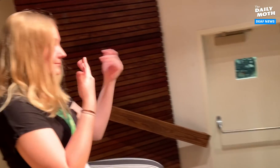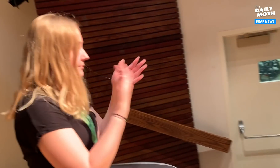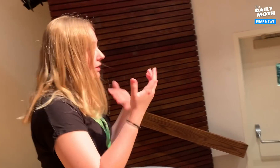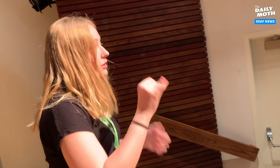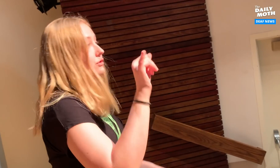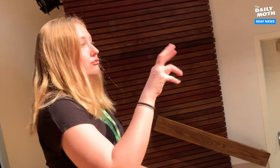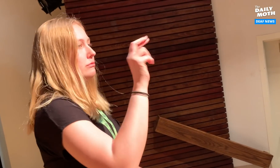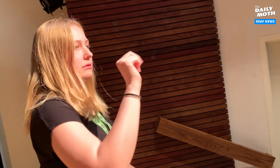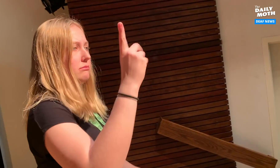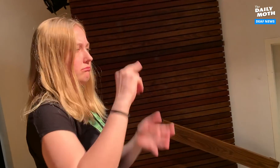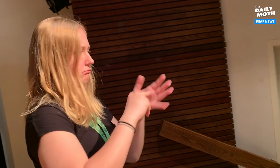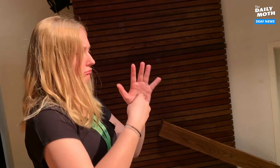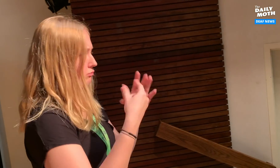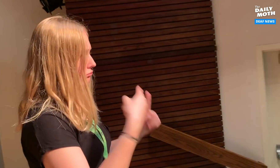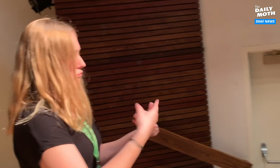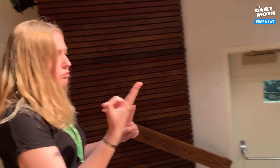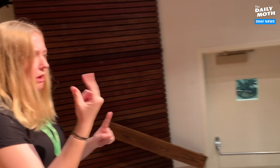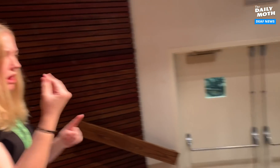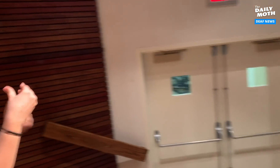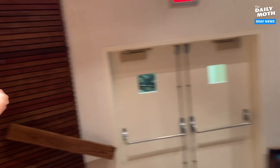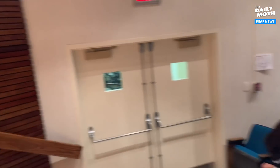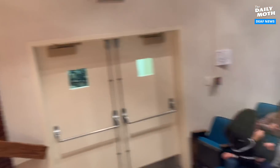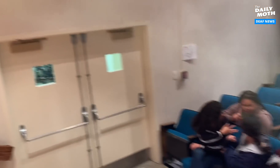Anyways, what Jr. NAD stands for...